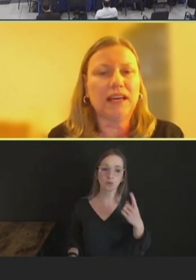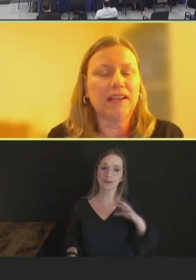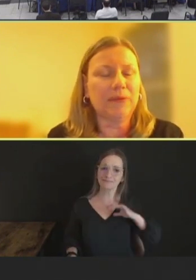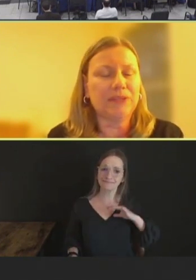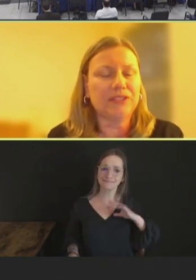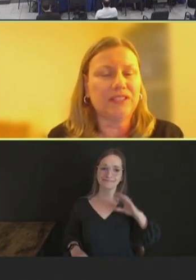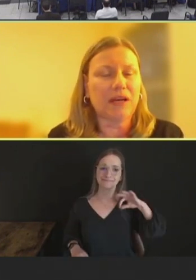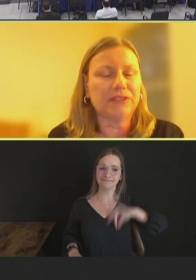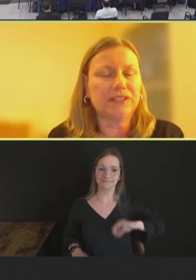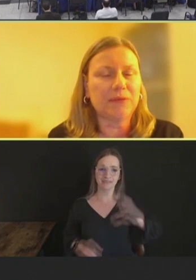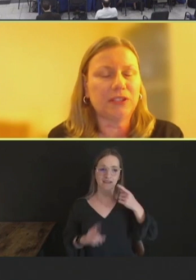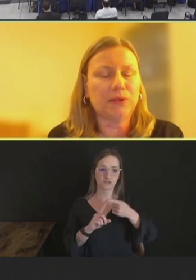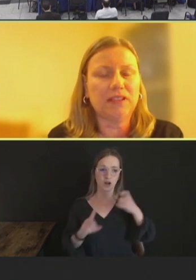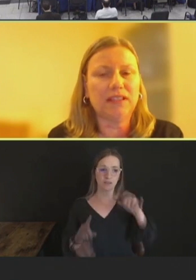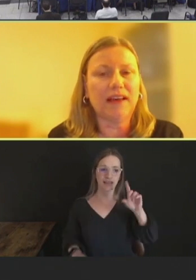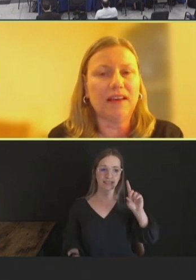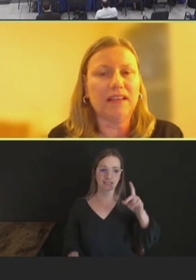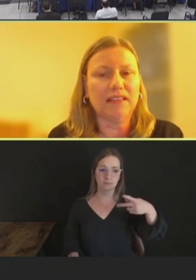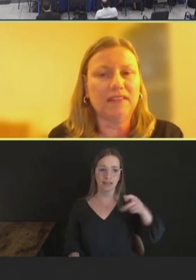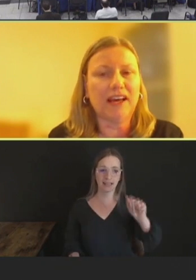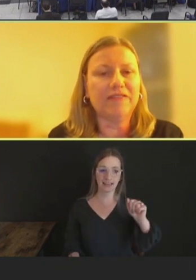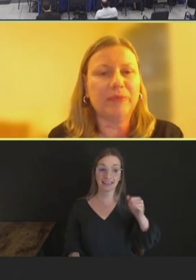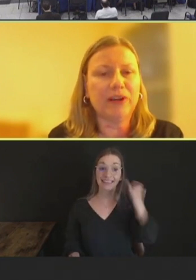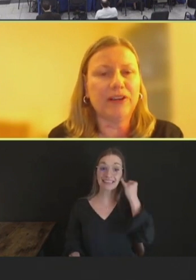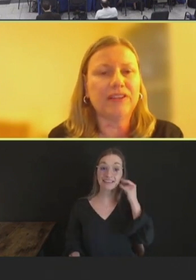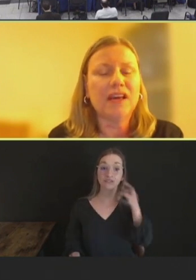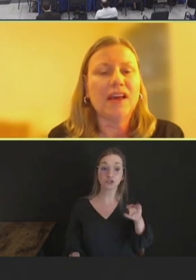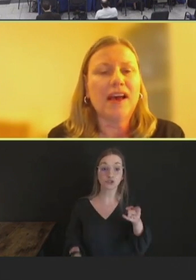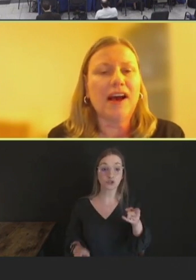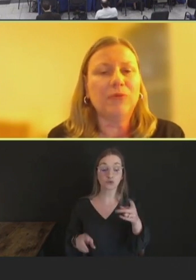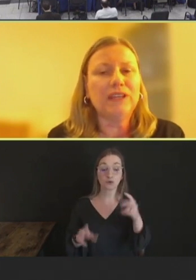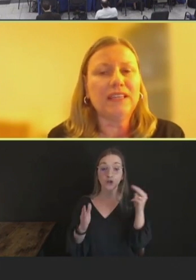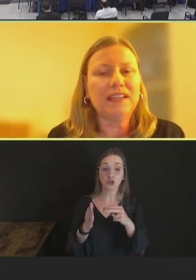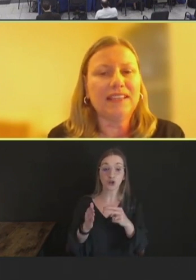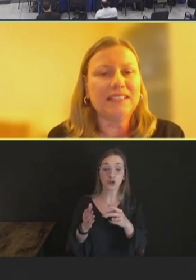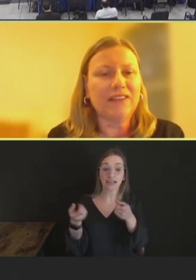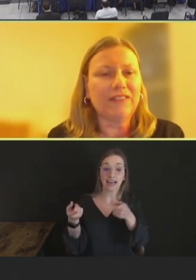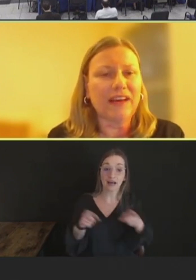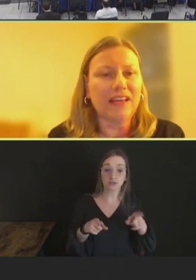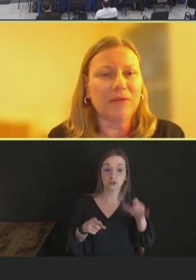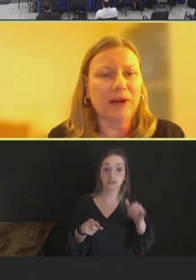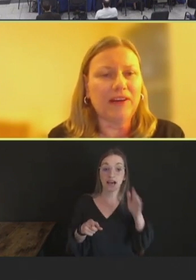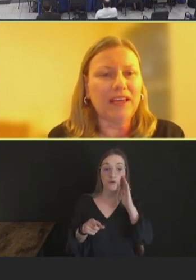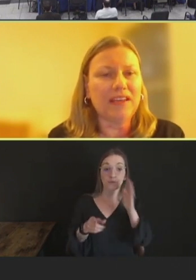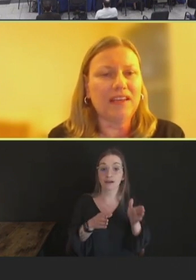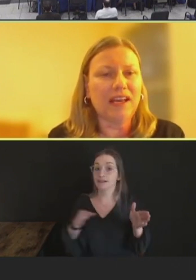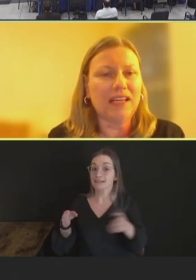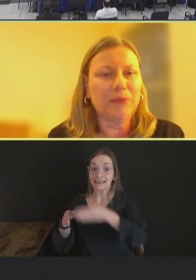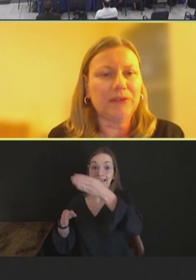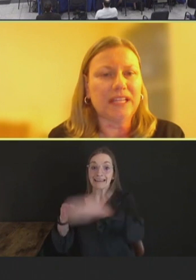at episodes that will subsequently lend into live birth, we can identify about 80 to 90